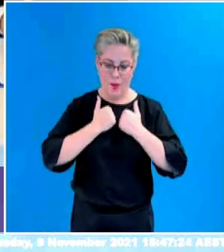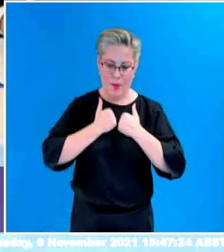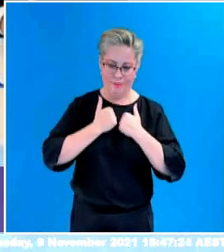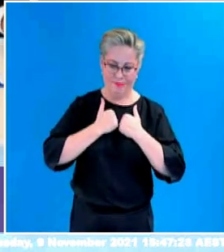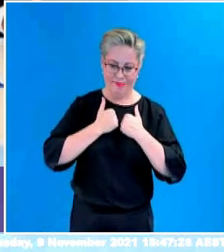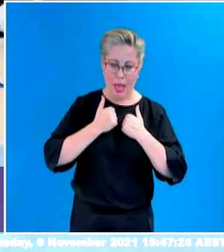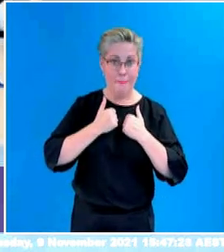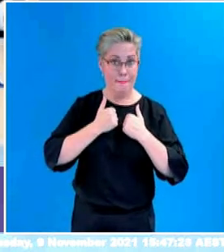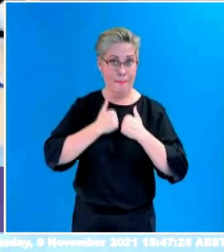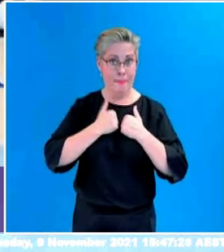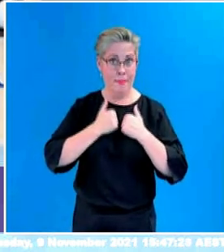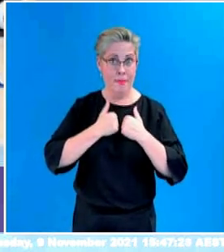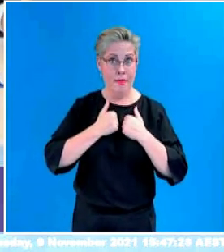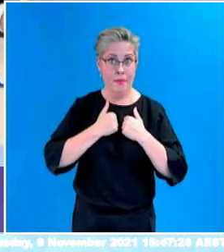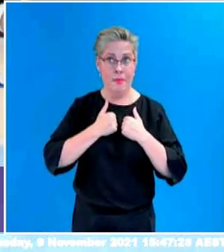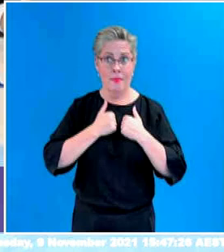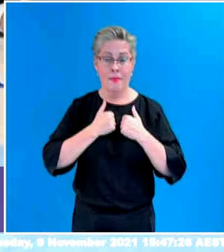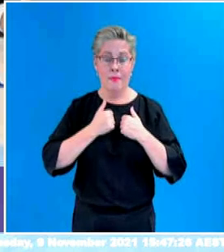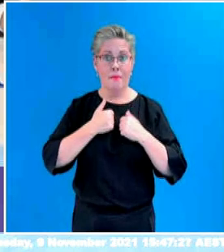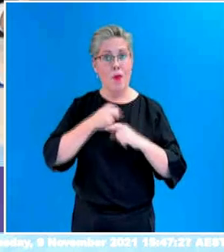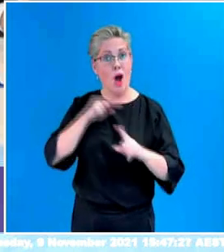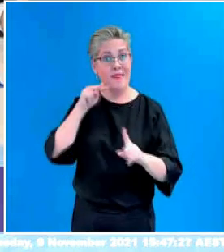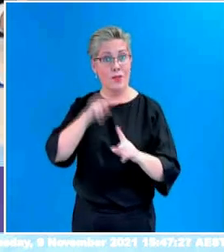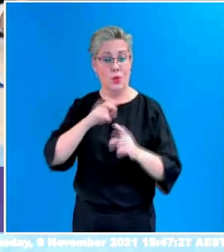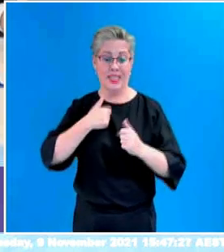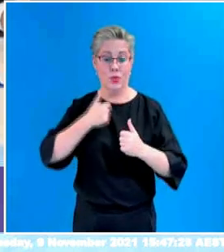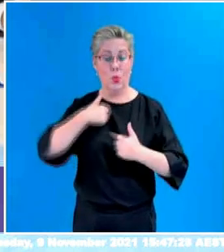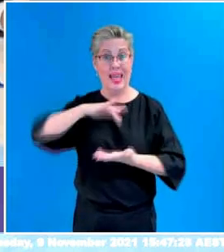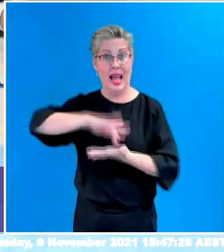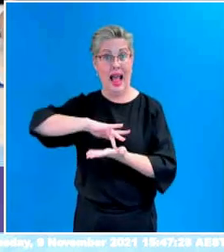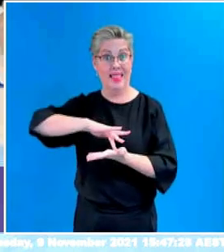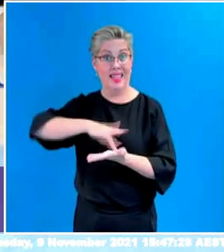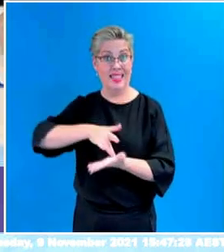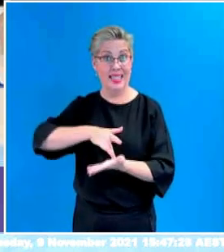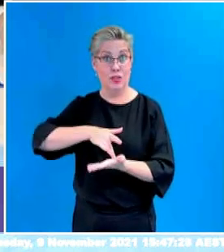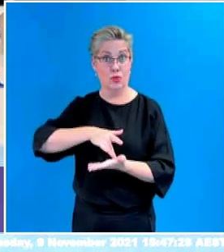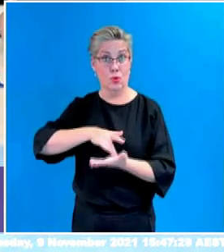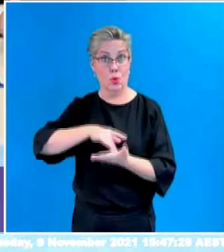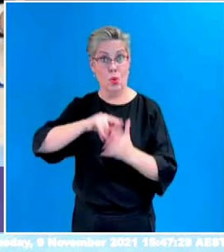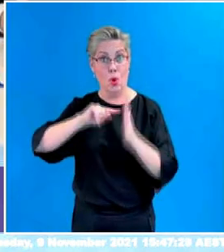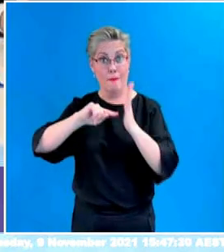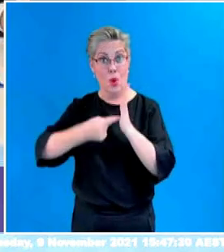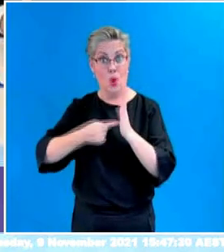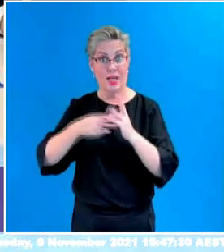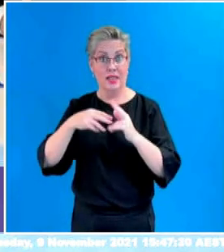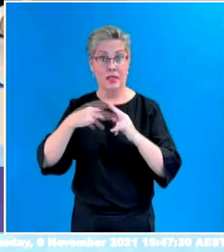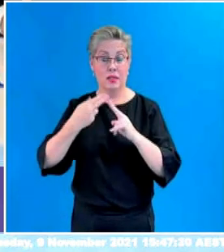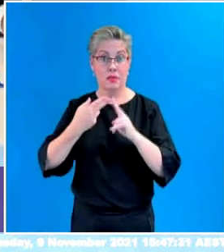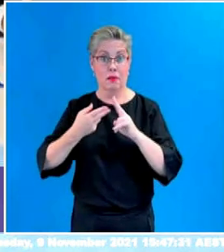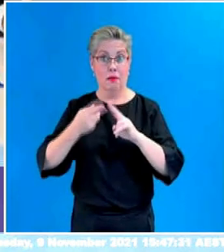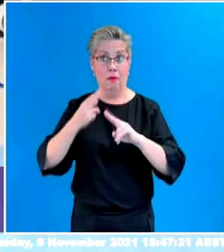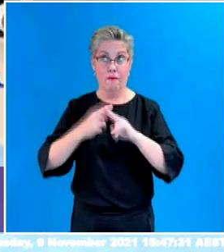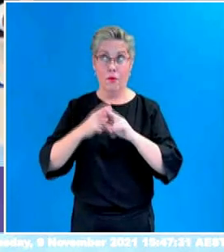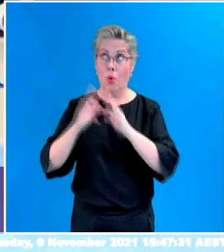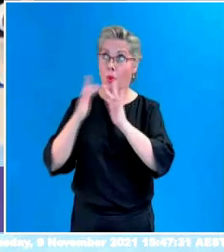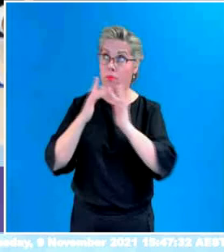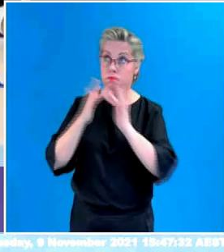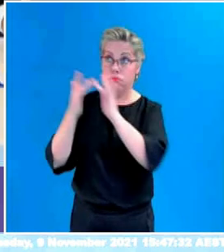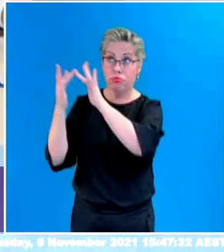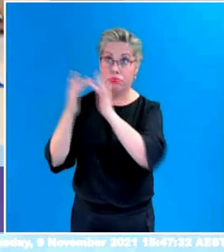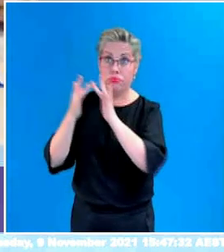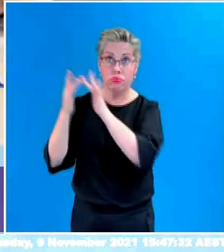the central point of engagement with the treaty process, we coordinate all ---